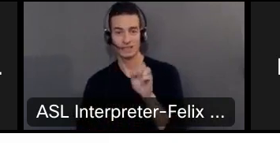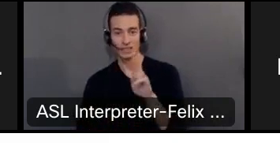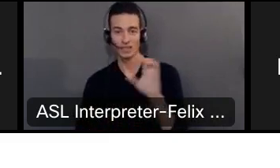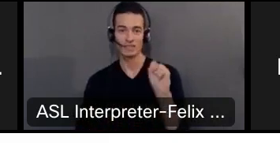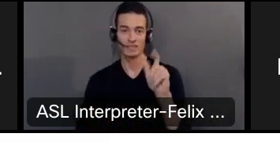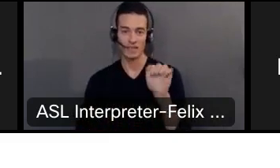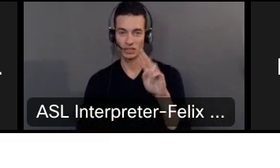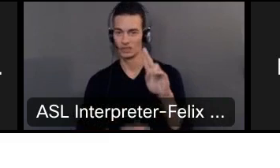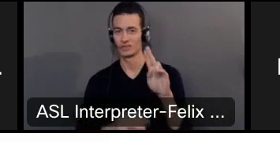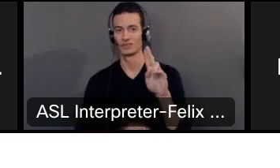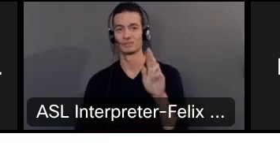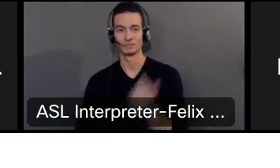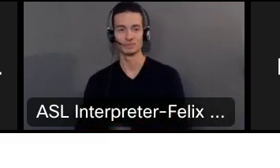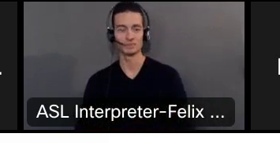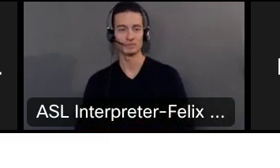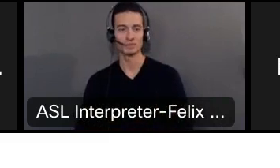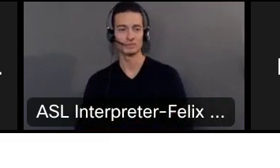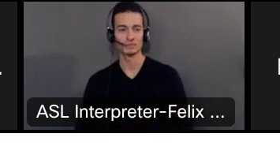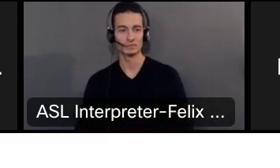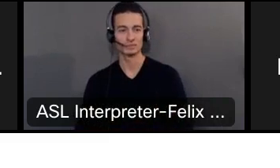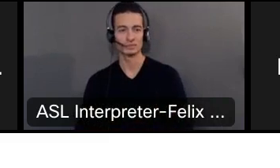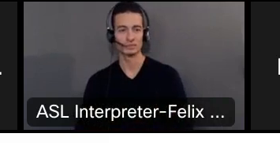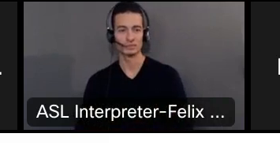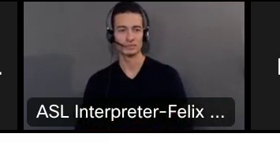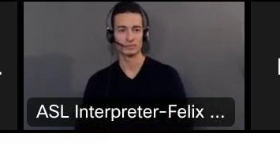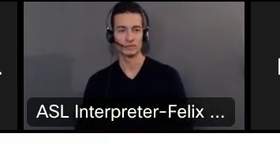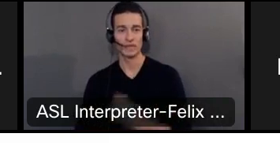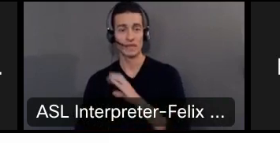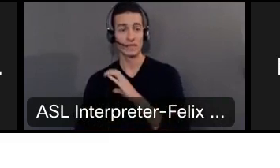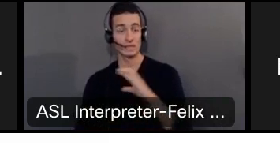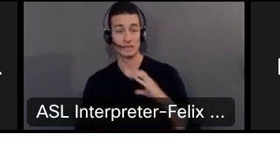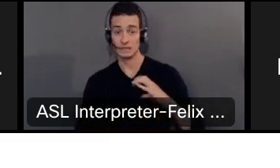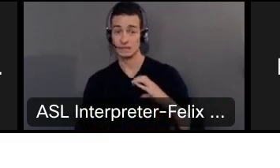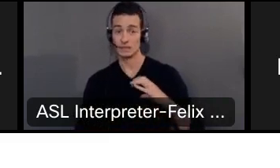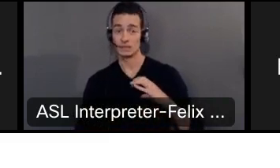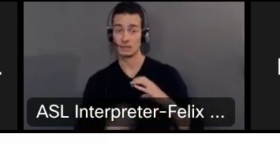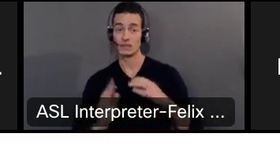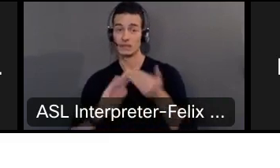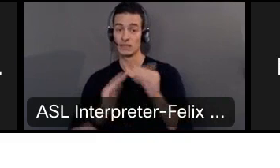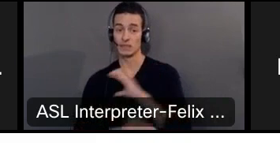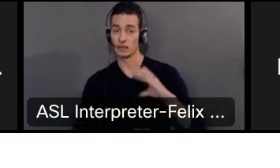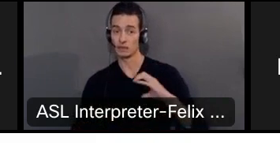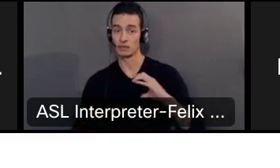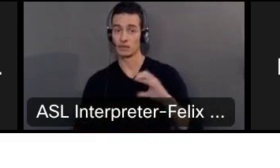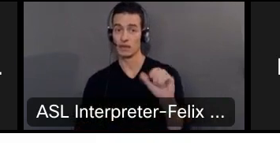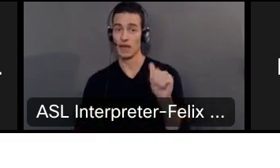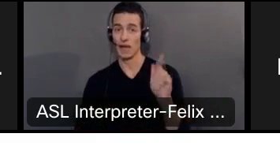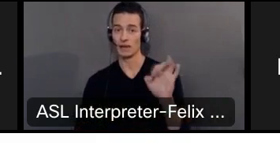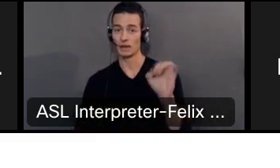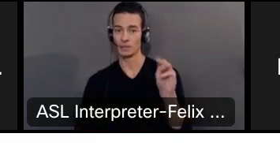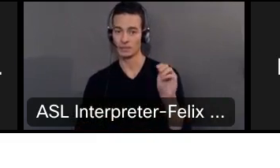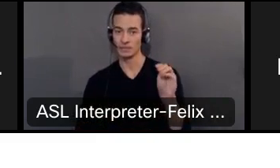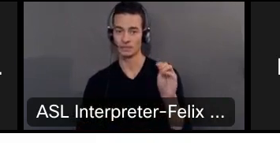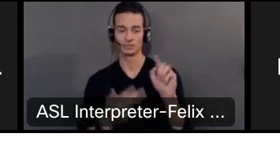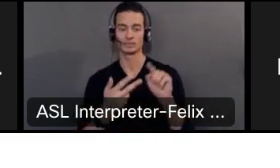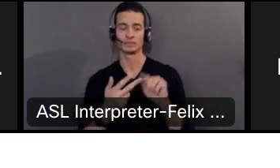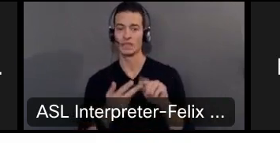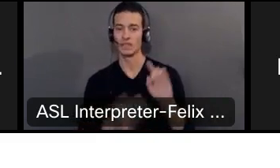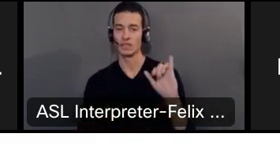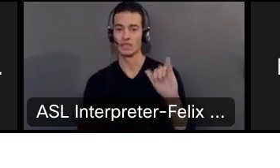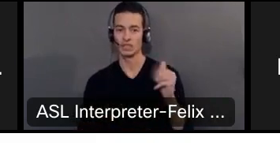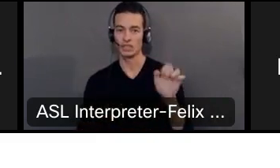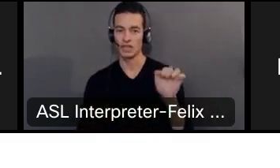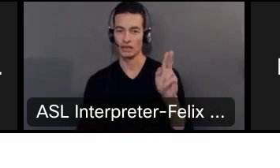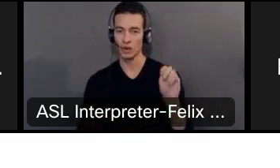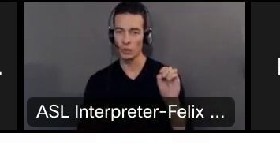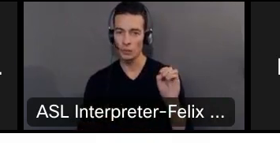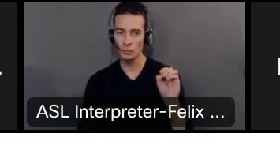alecia Hyman assembly member David welkern city council speaker Adrian Adams city council member James Janeiro city council member Natasha Williams city council members.